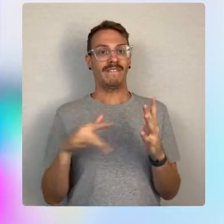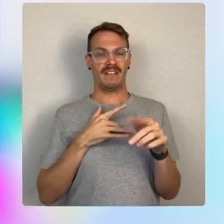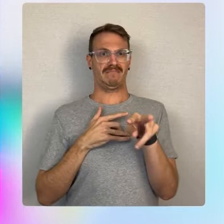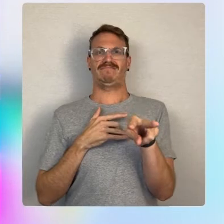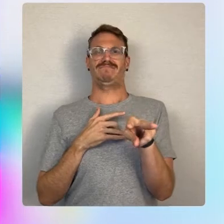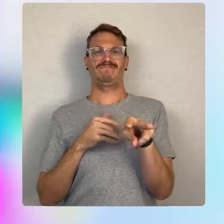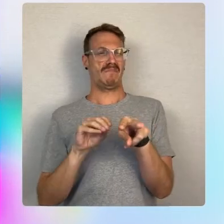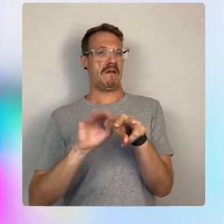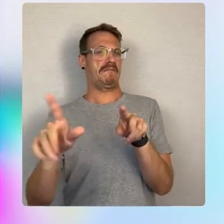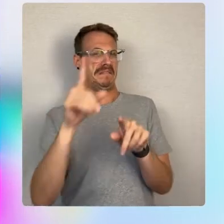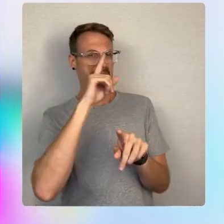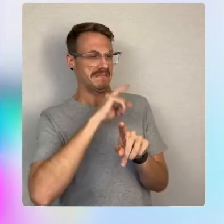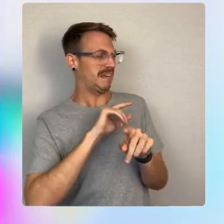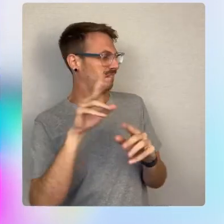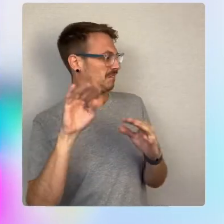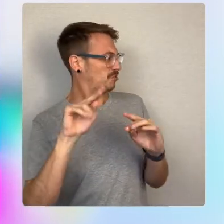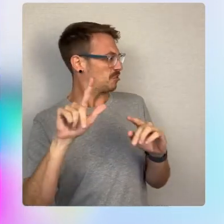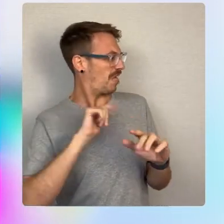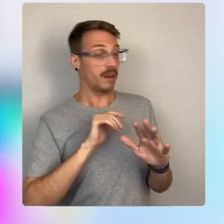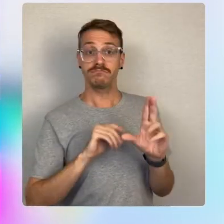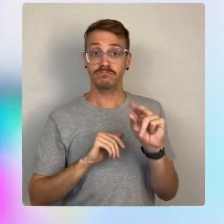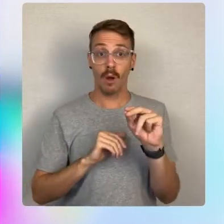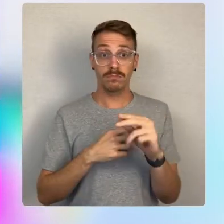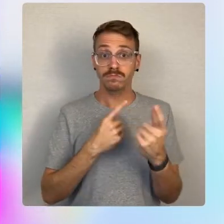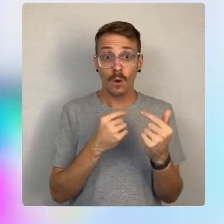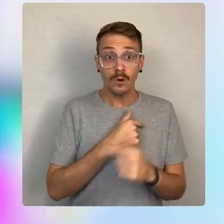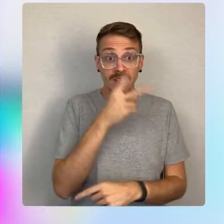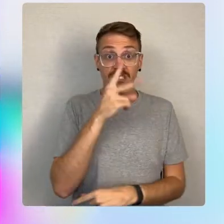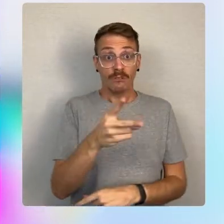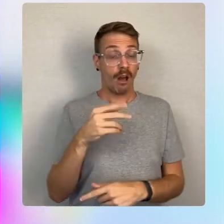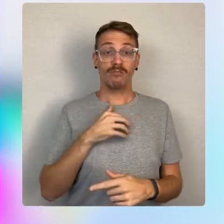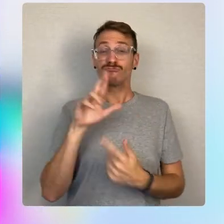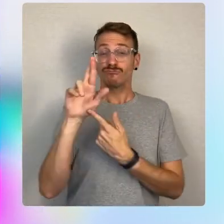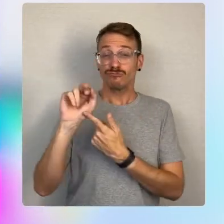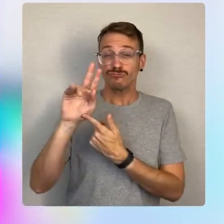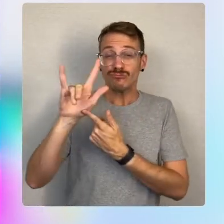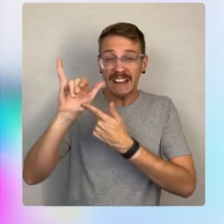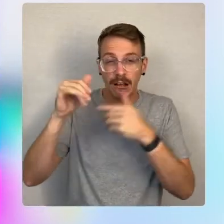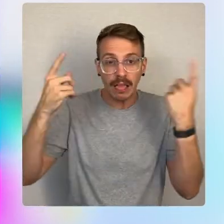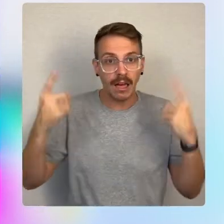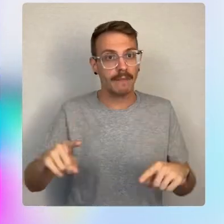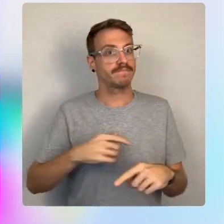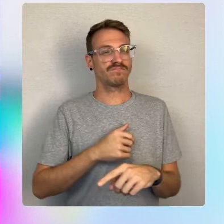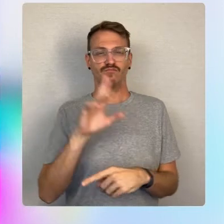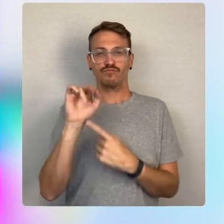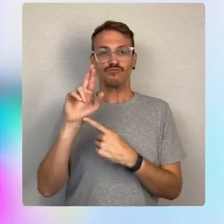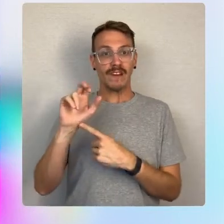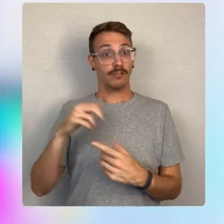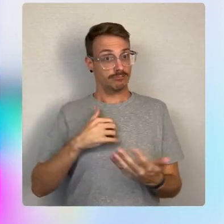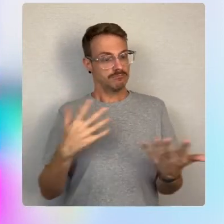And thankfully, what we saw is it's very rare that it does sort of either, you know,